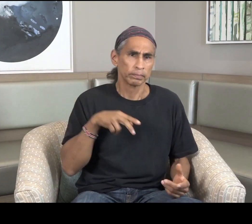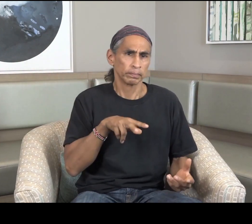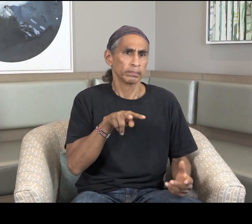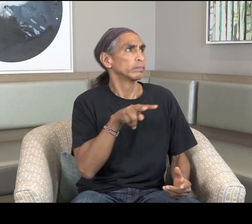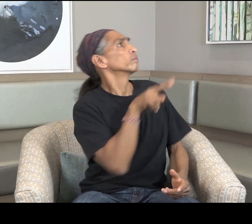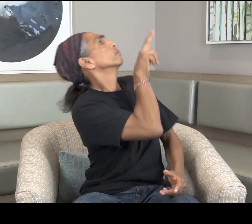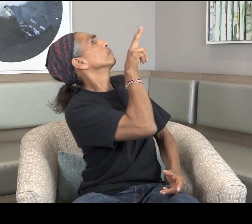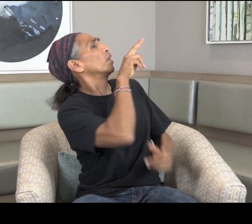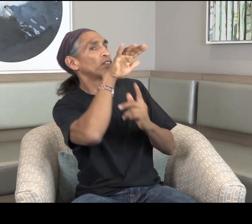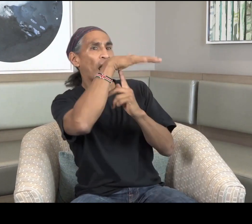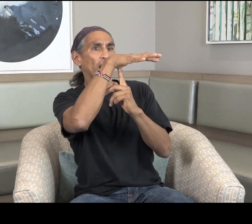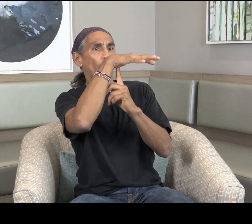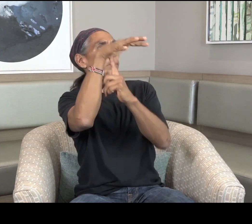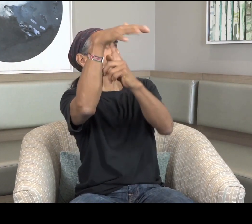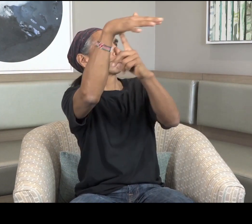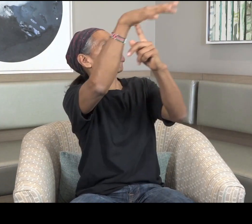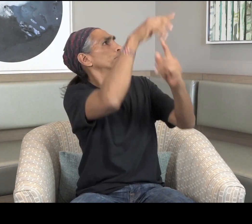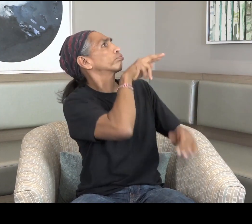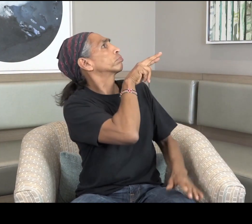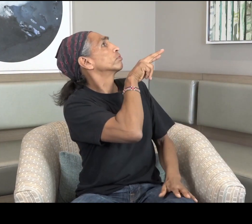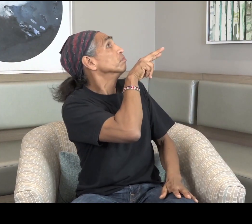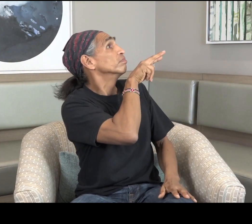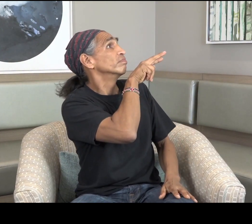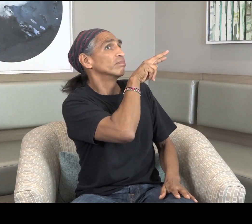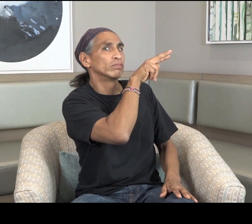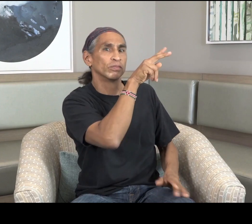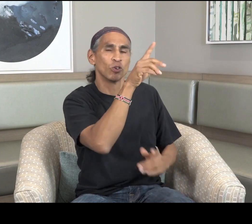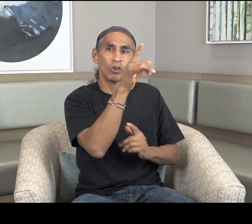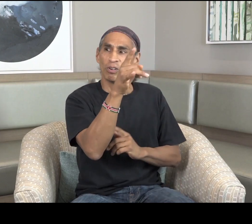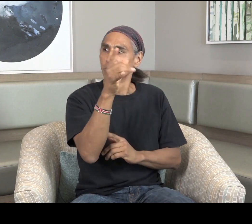and the police approaches me and they have a helicopter